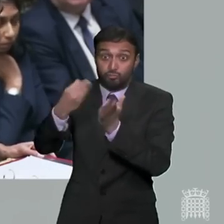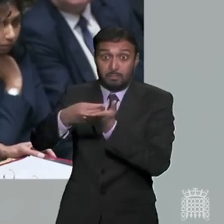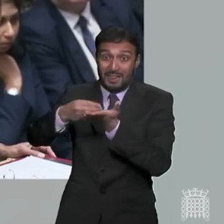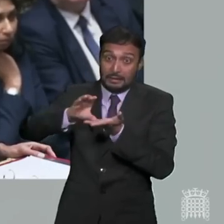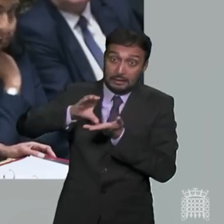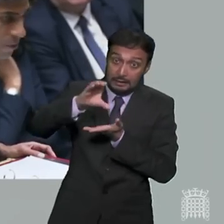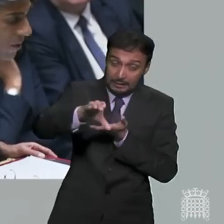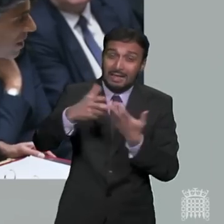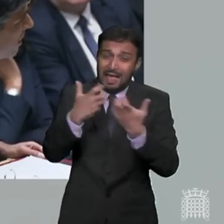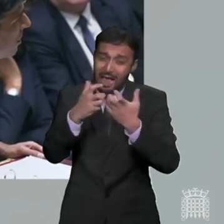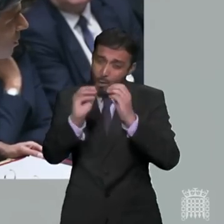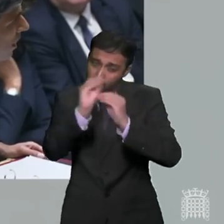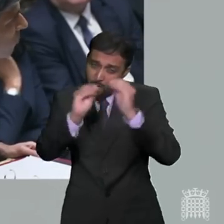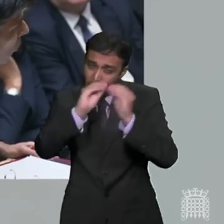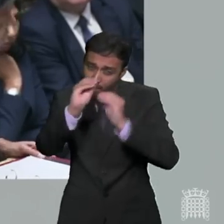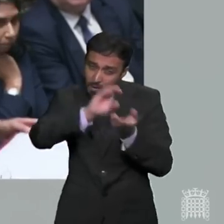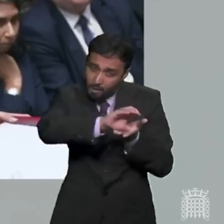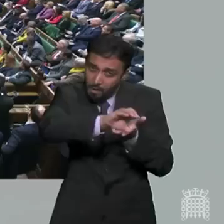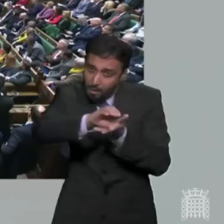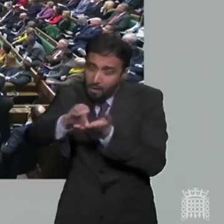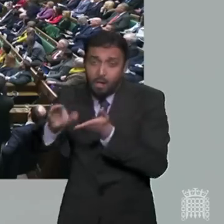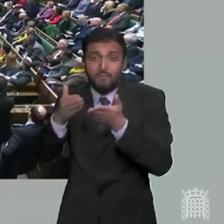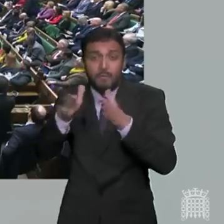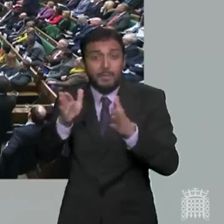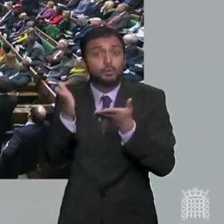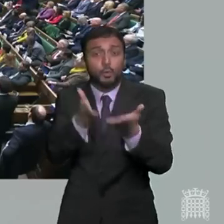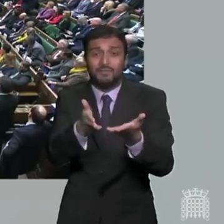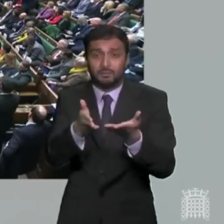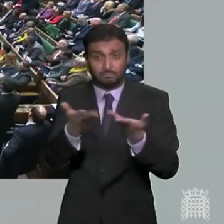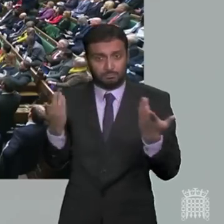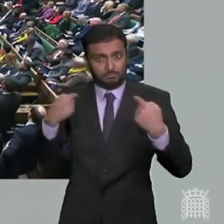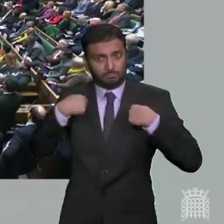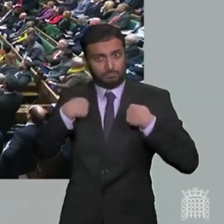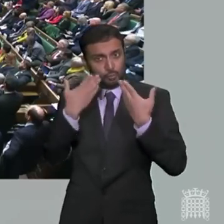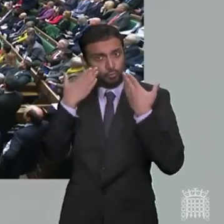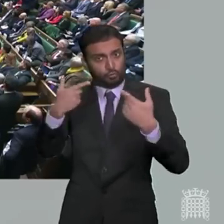That is what we are committed to doing in Scotland. Gareth Johnson (Dartford) (Con) Q6.